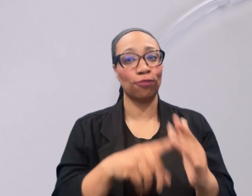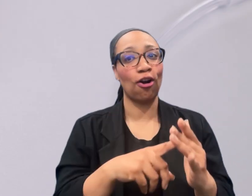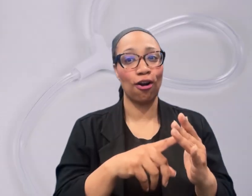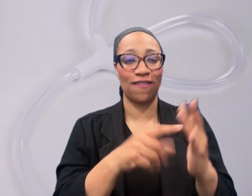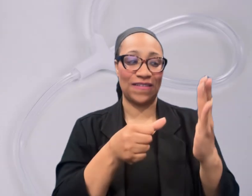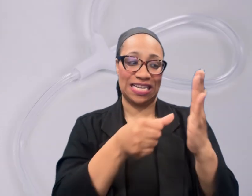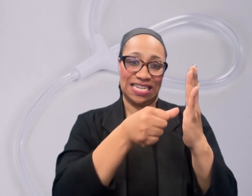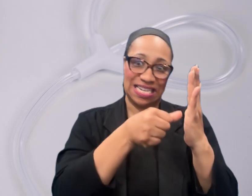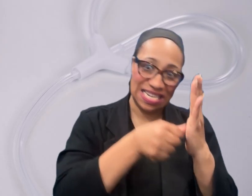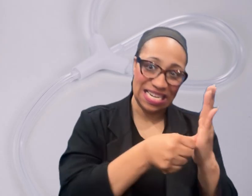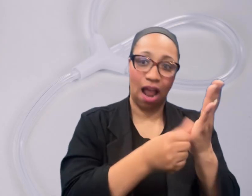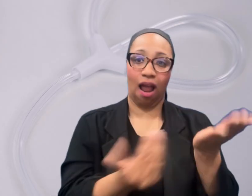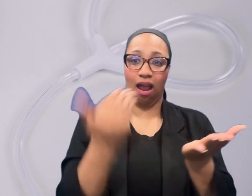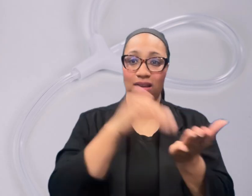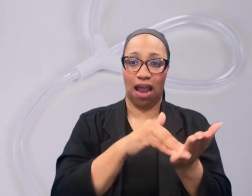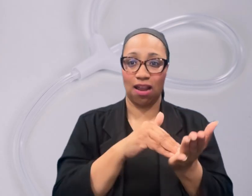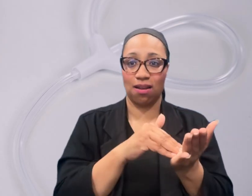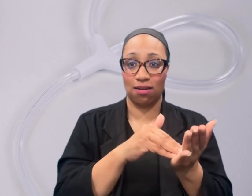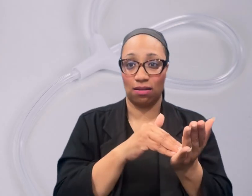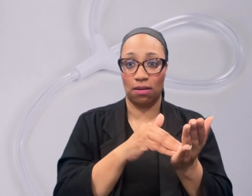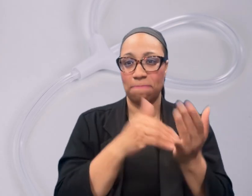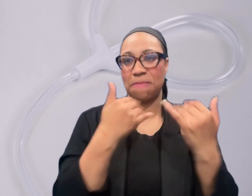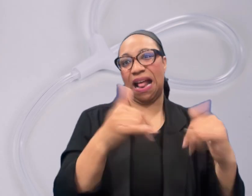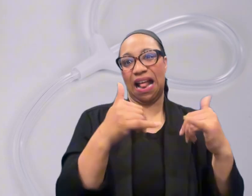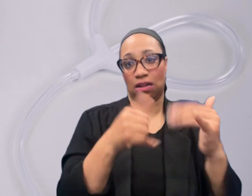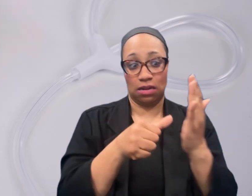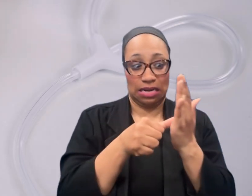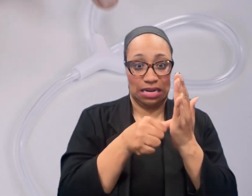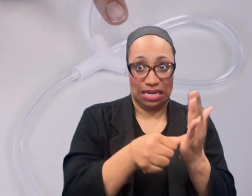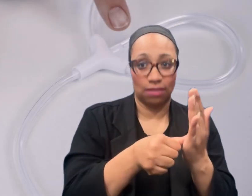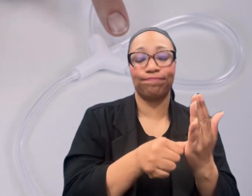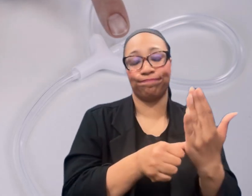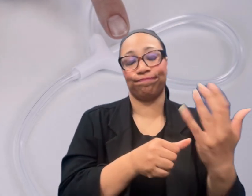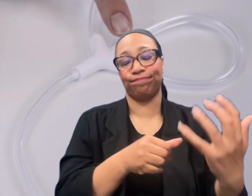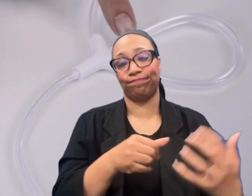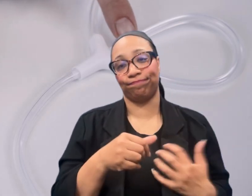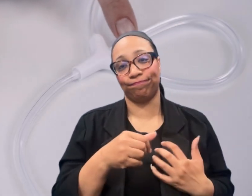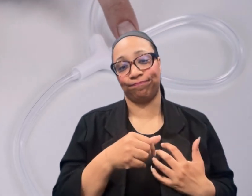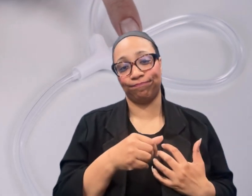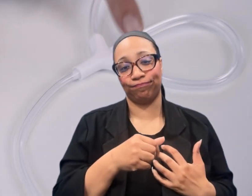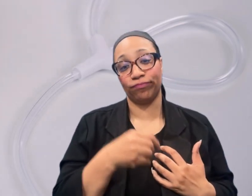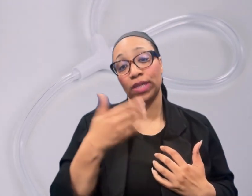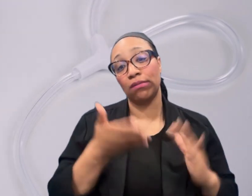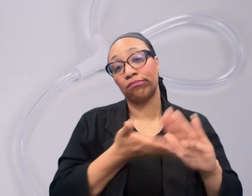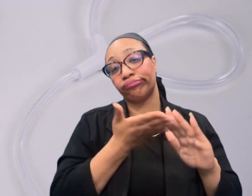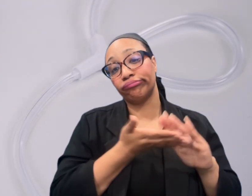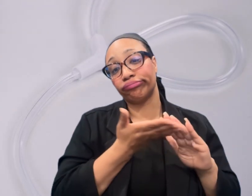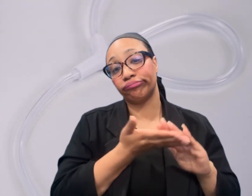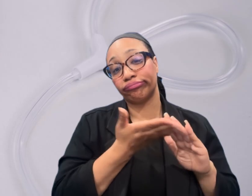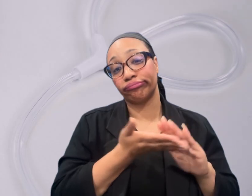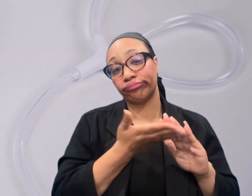We also wanted to let you know that when you go to single pumping and you take that adapter off so that you can close off the other tubing,